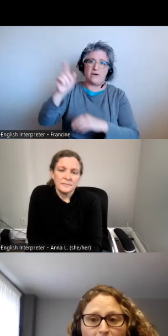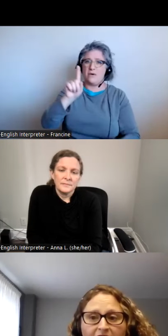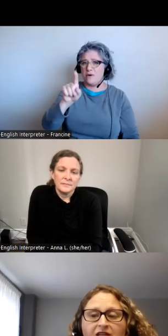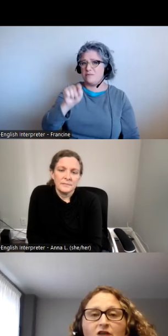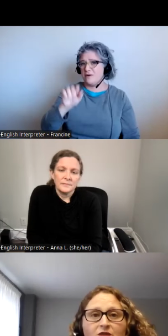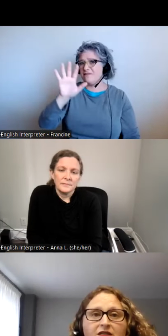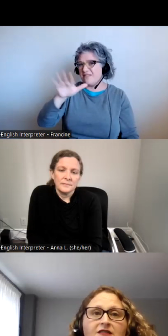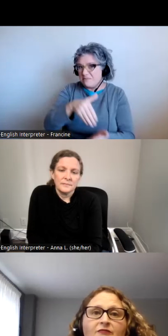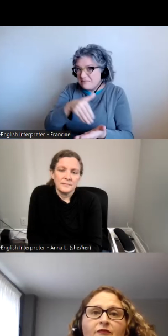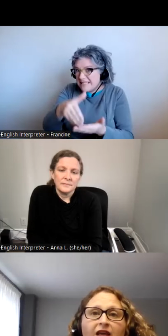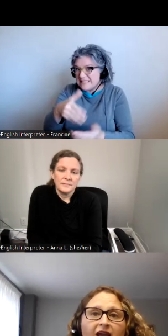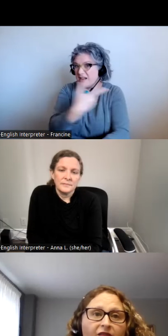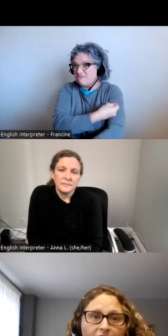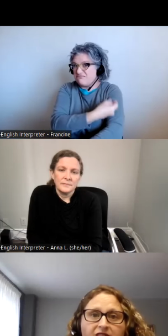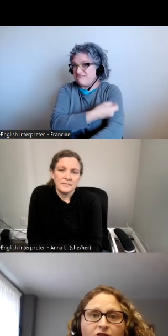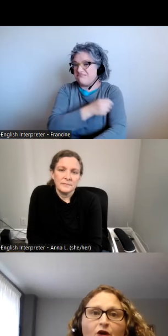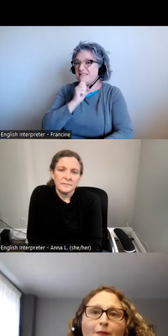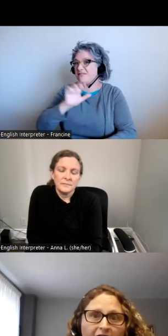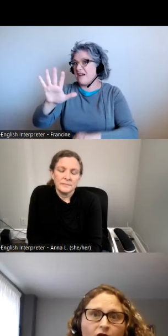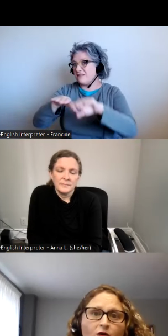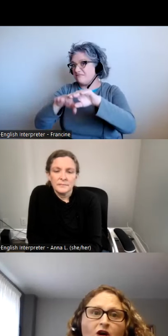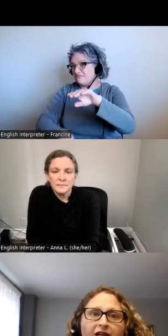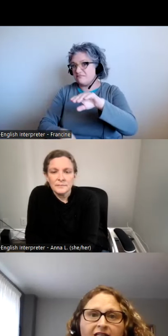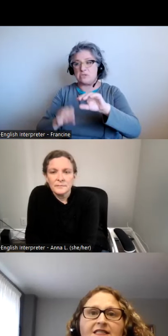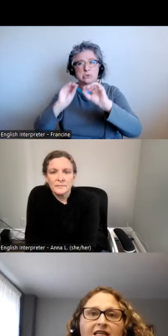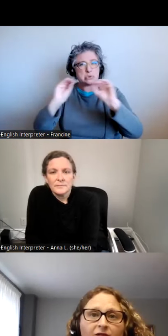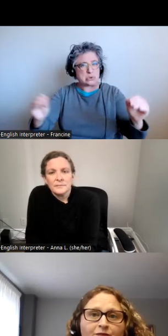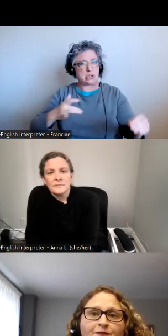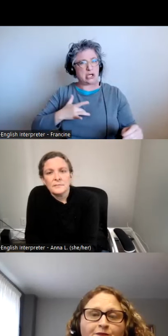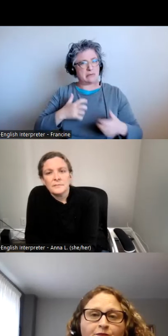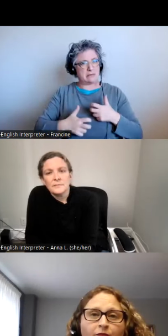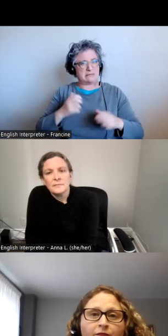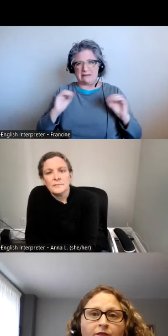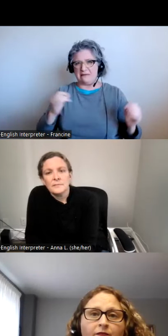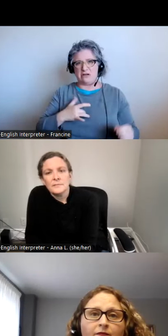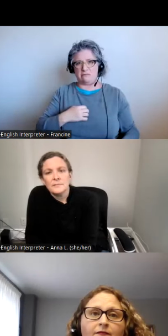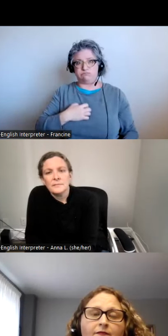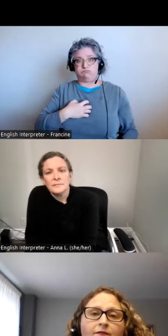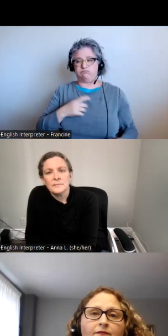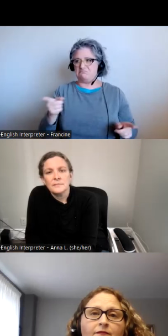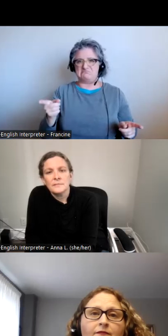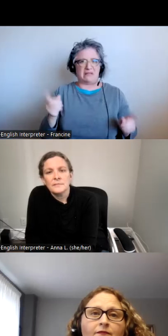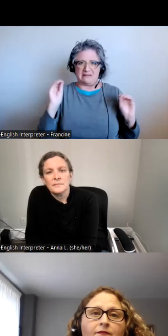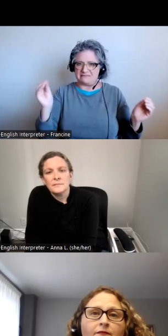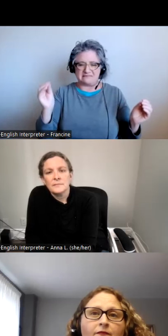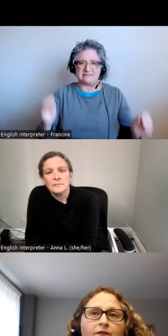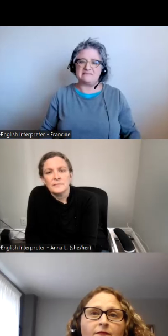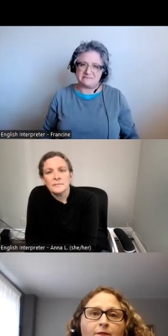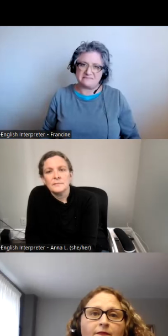group, and in the U.S. they have given over 1.5 million doses,